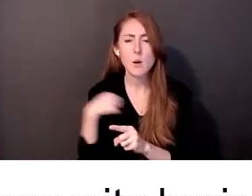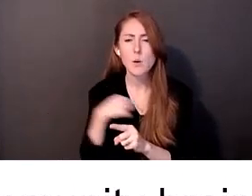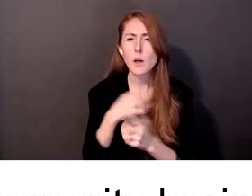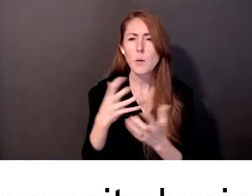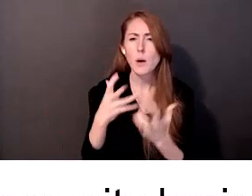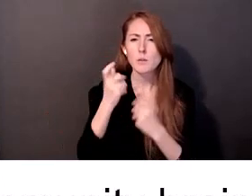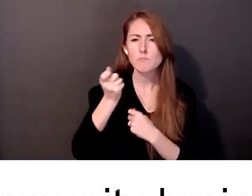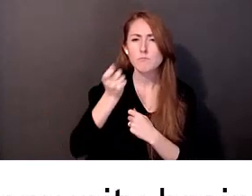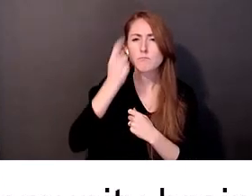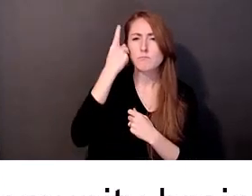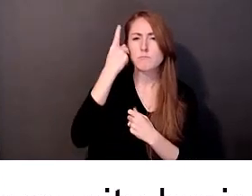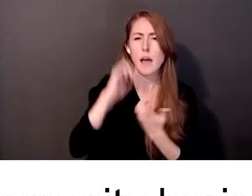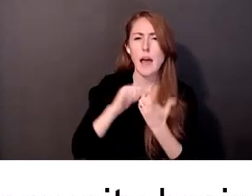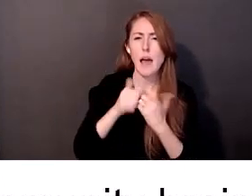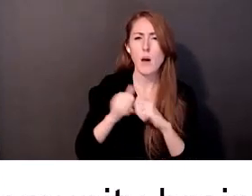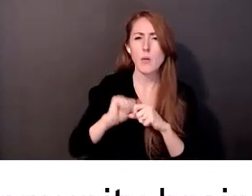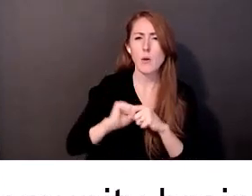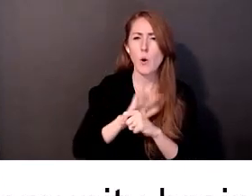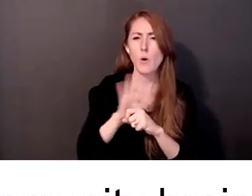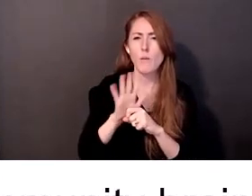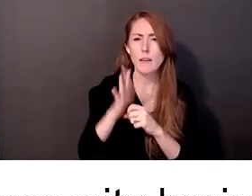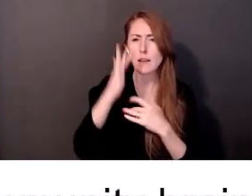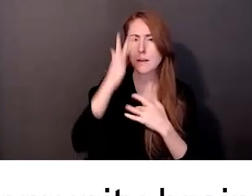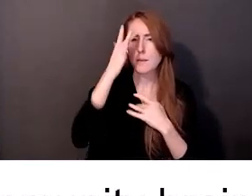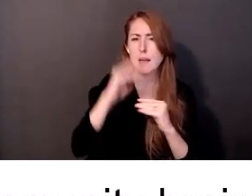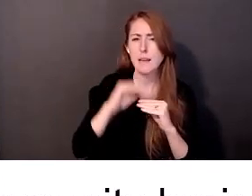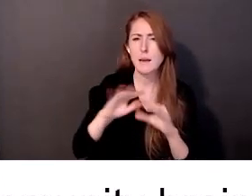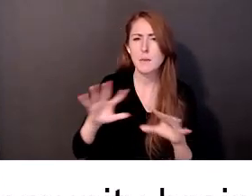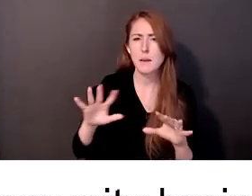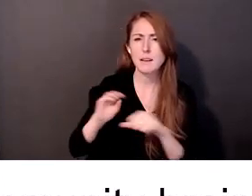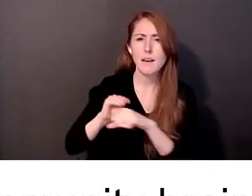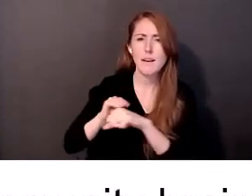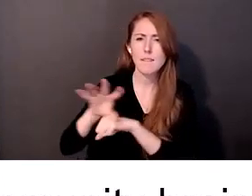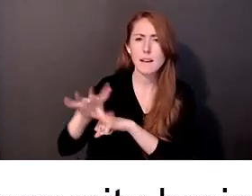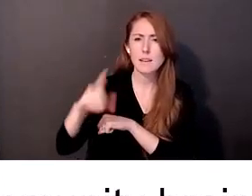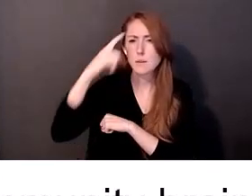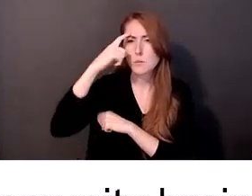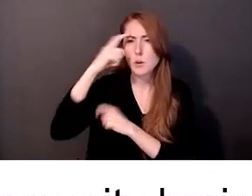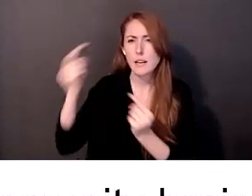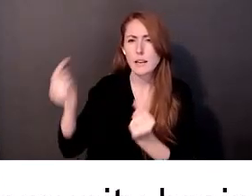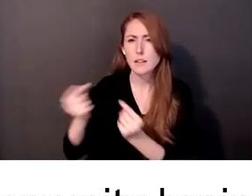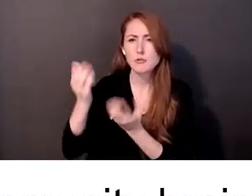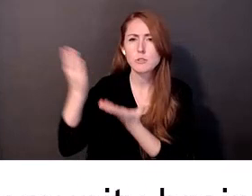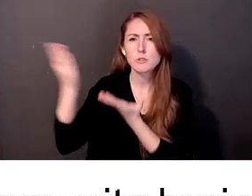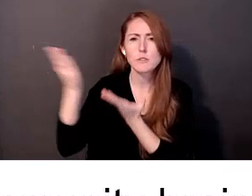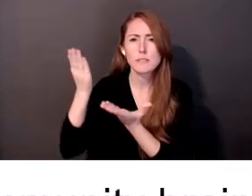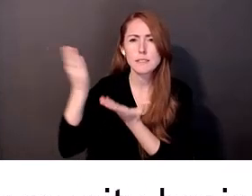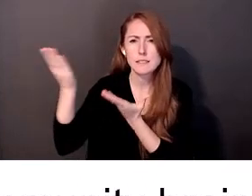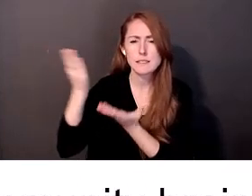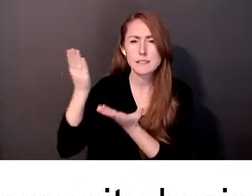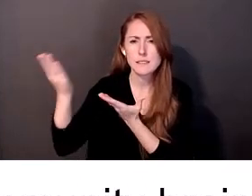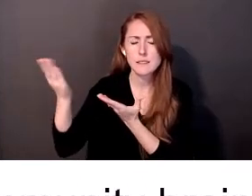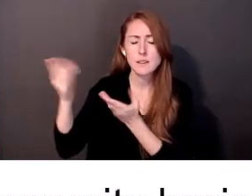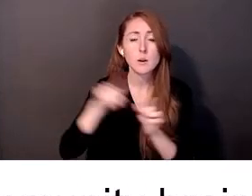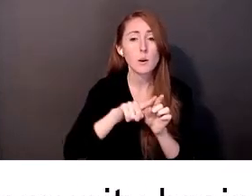on brain Injury association services. We also wanted to increase networking among these brain